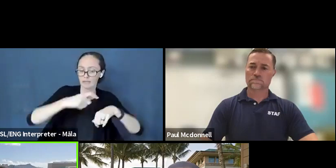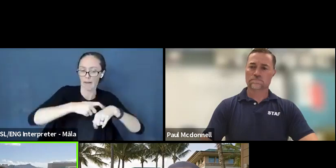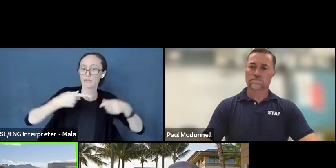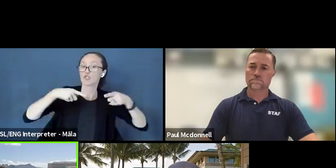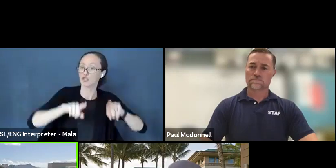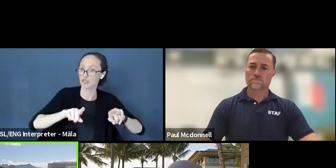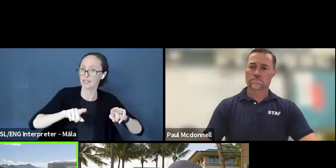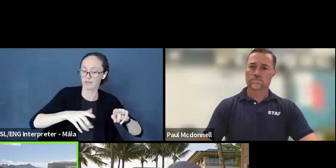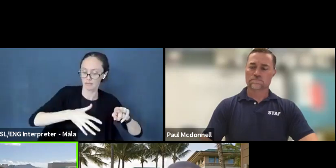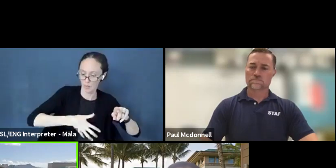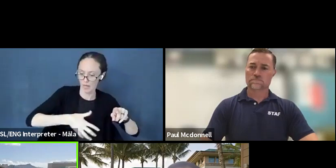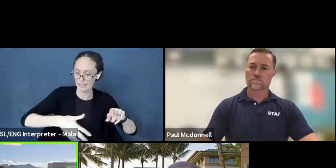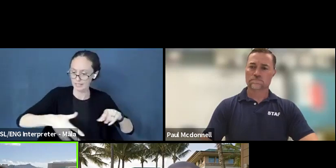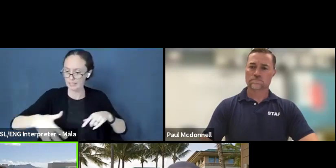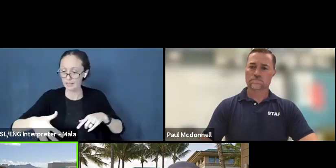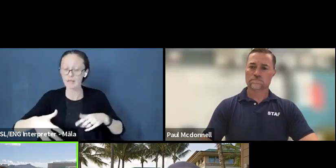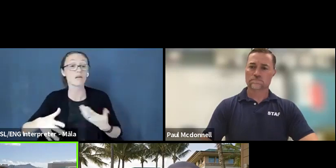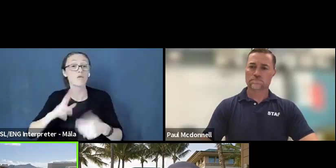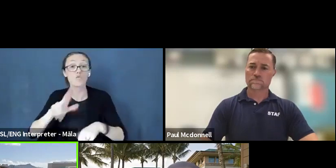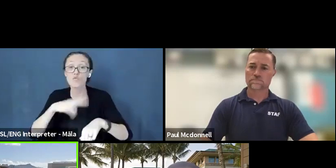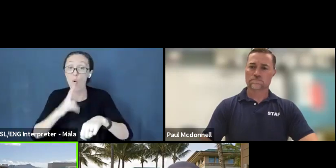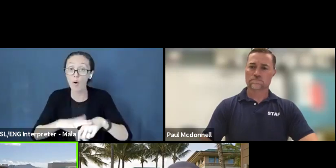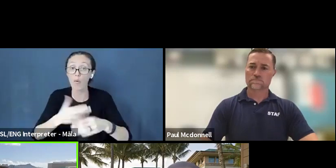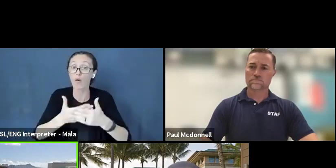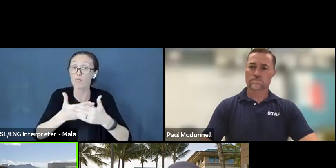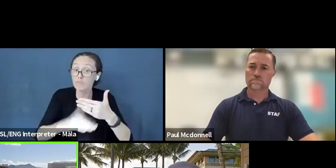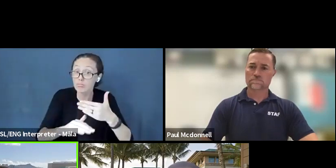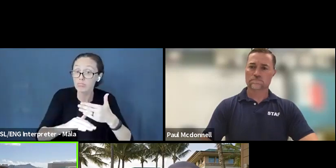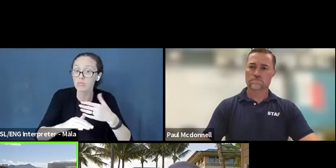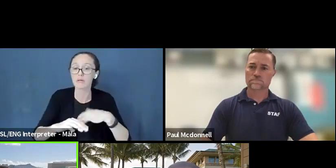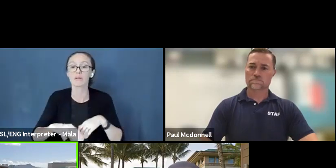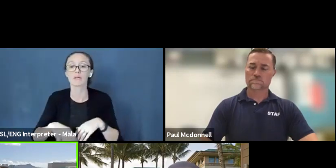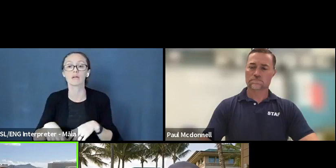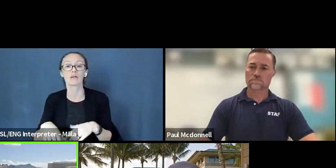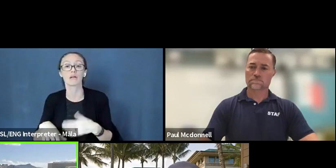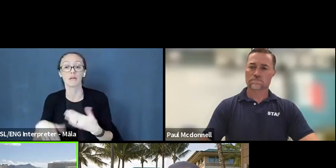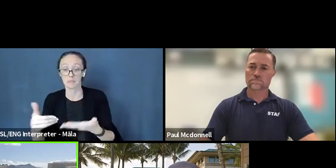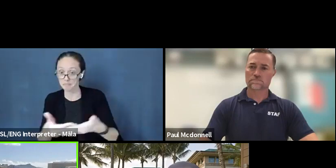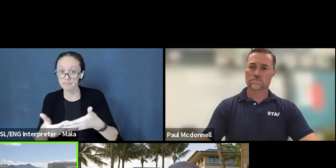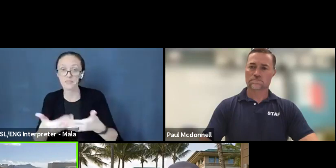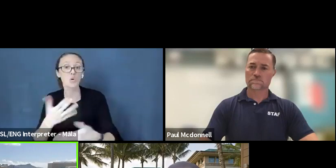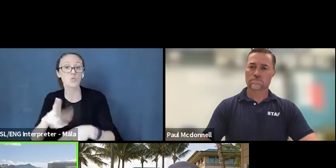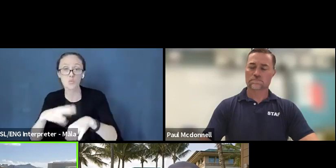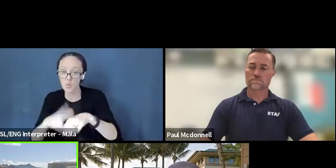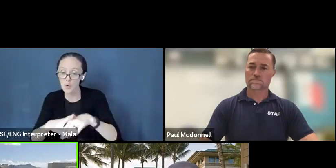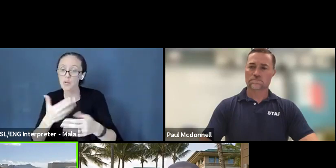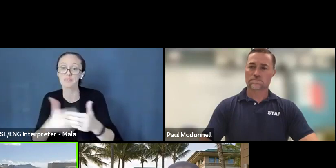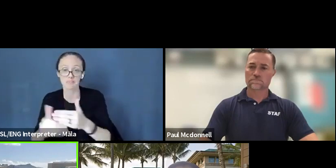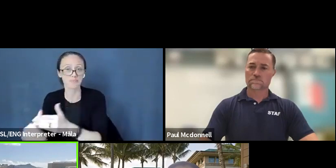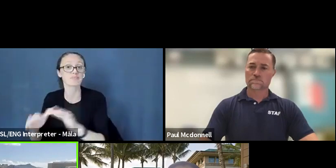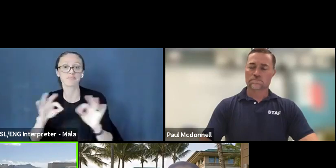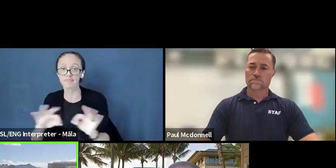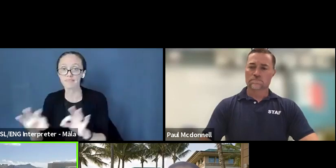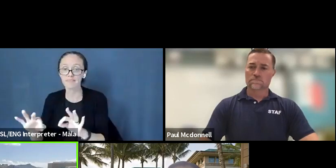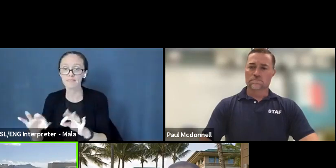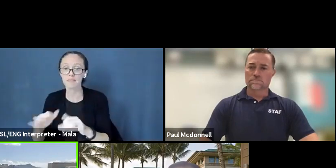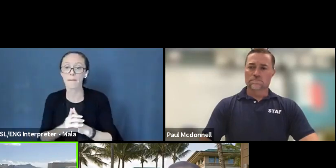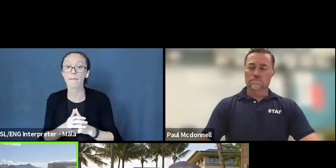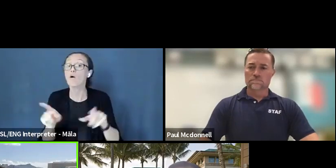They have had normal outcomes for the MA and also for breast feeding.